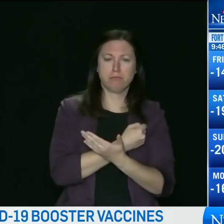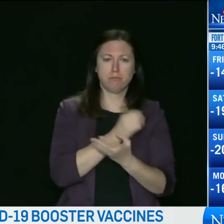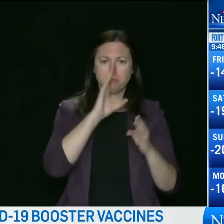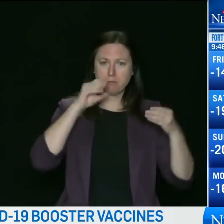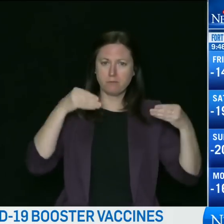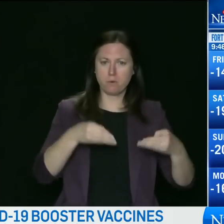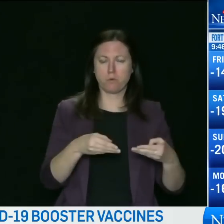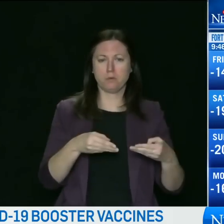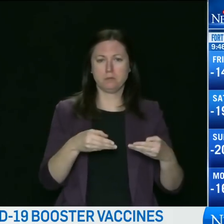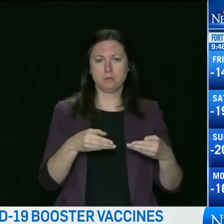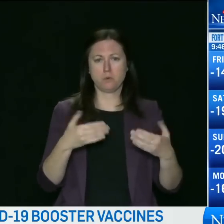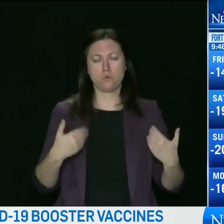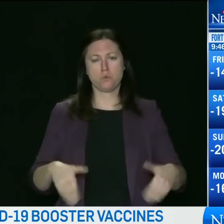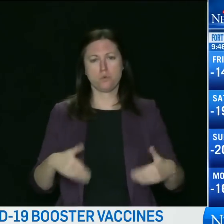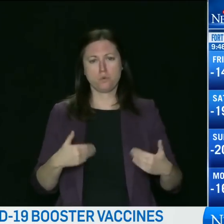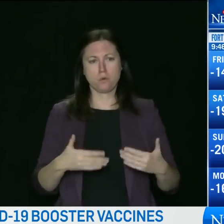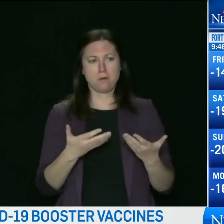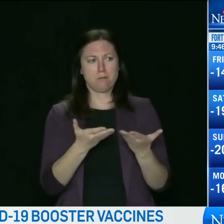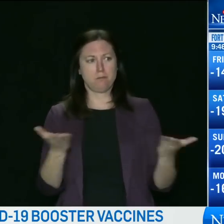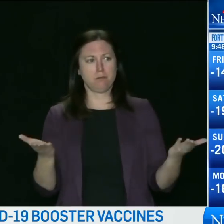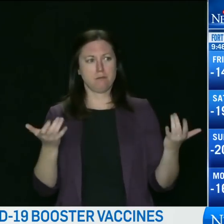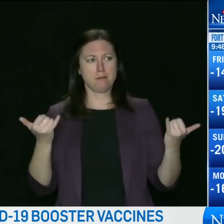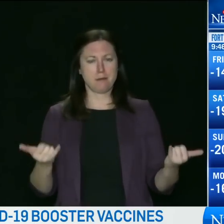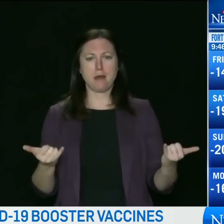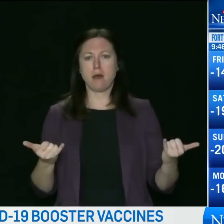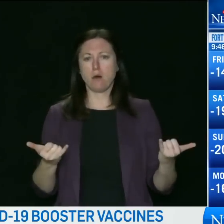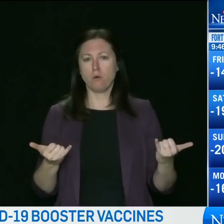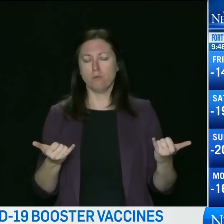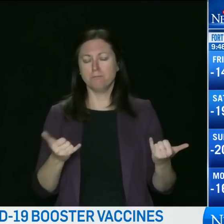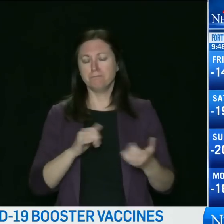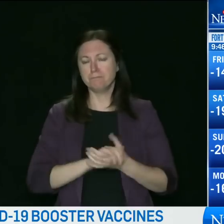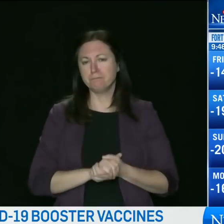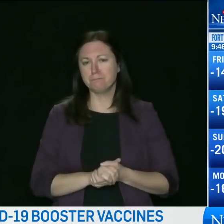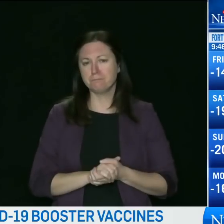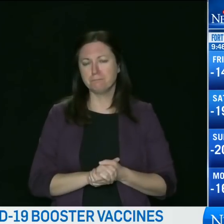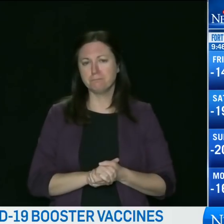MONTHS AT LEAST AND FOR NOW,